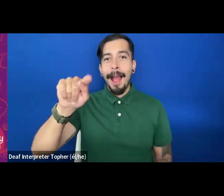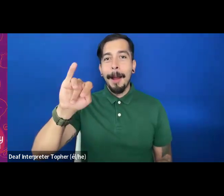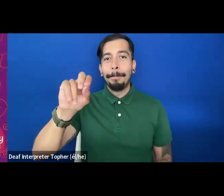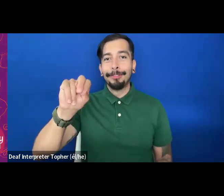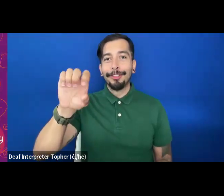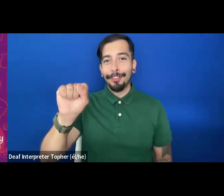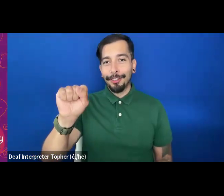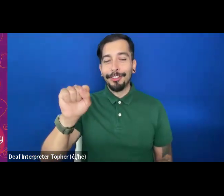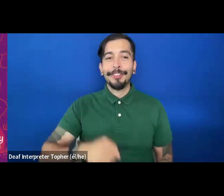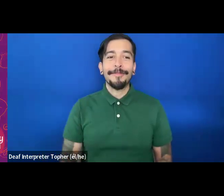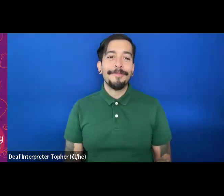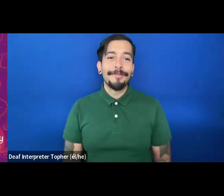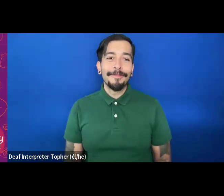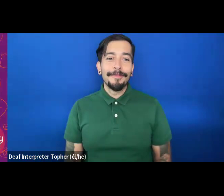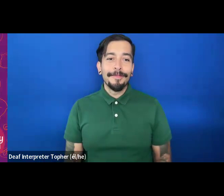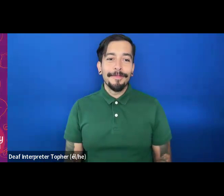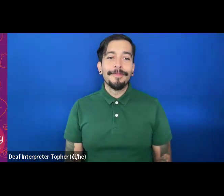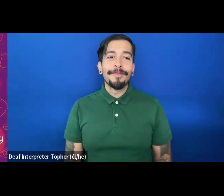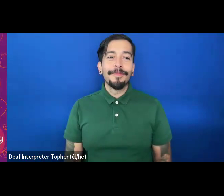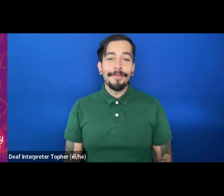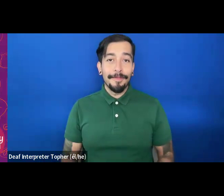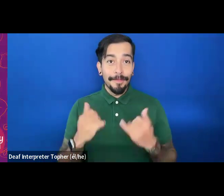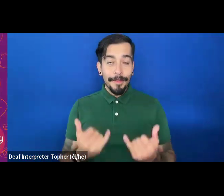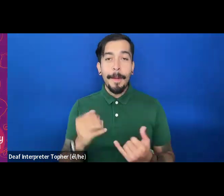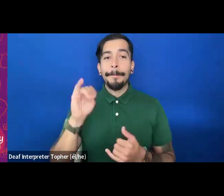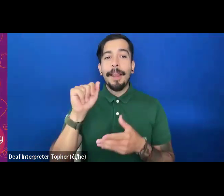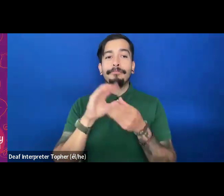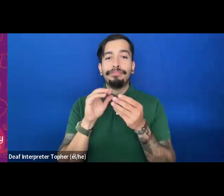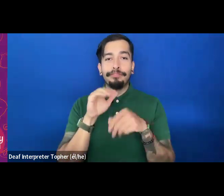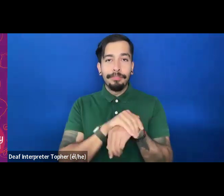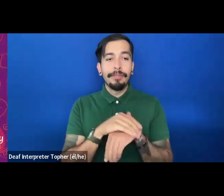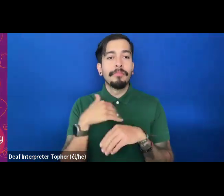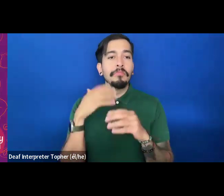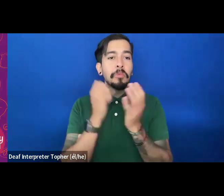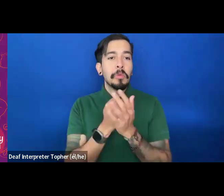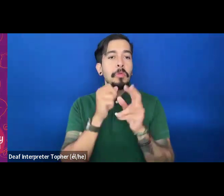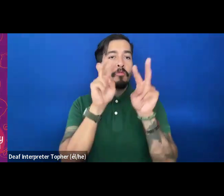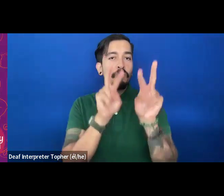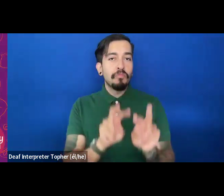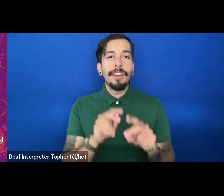I'm gonna go through the instructions in English first, and we'll have Spanish interpretation right after